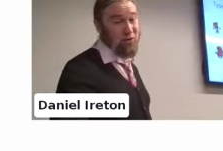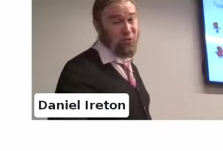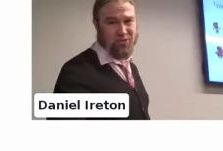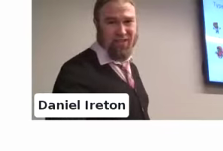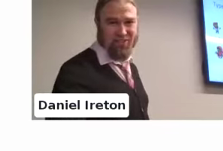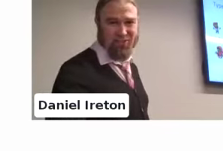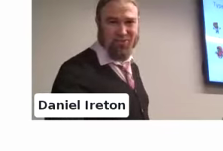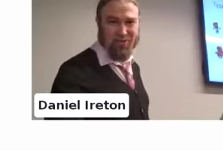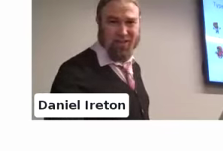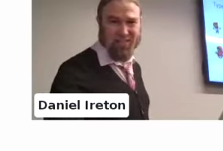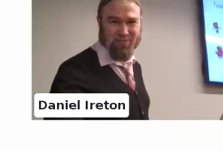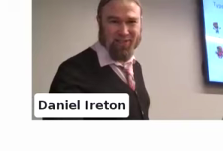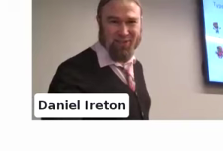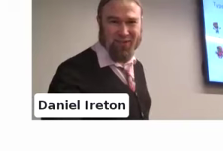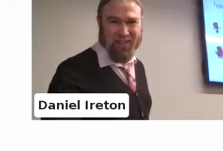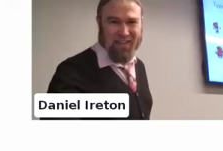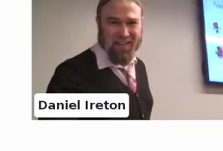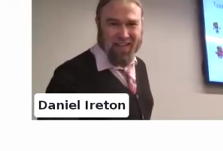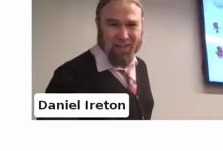So that is something you will see.